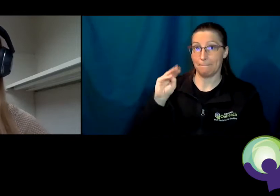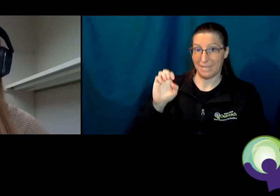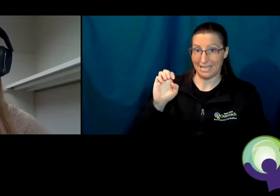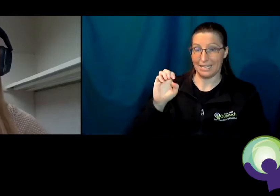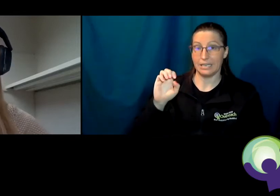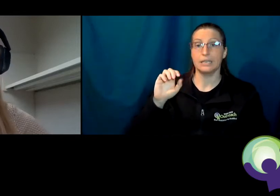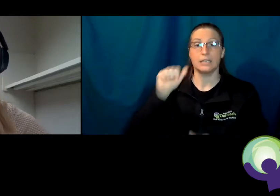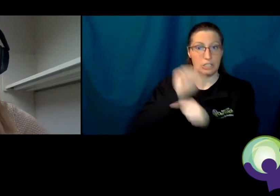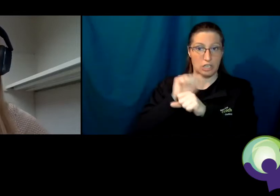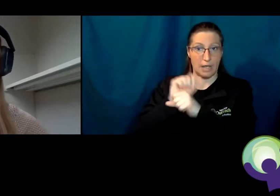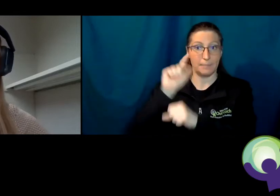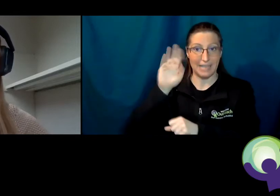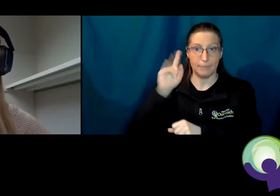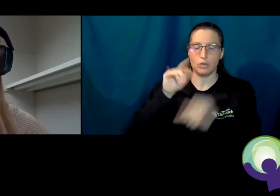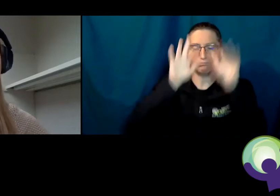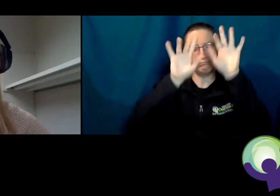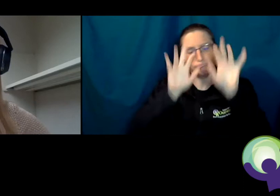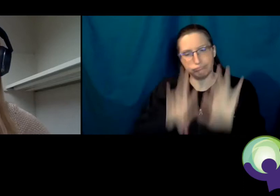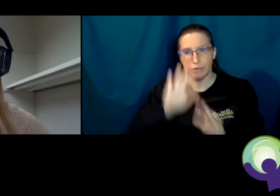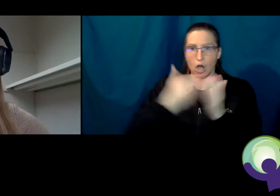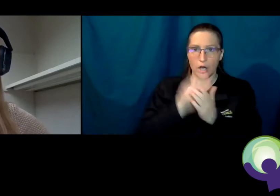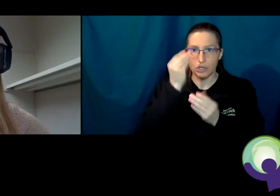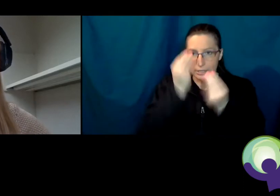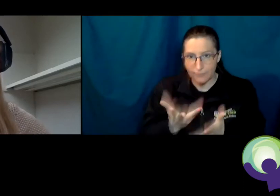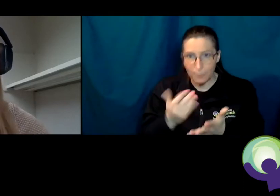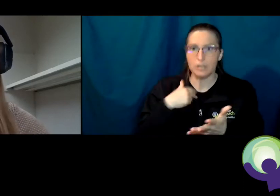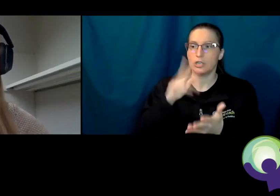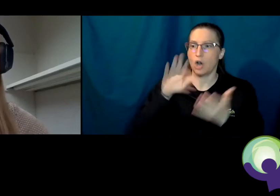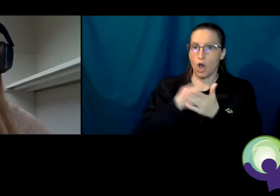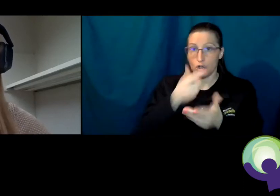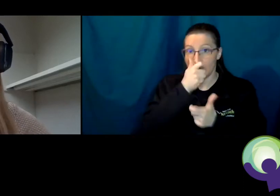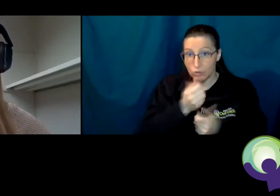your information and your area of interest and we will email you as soon as we post a position.